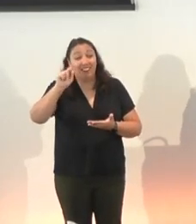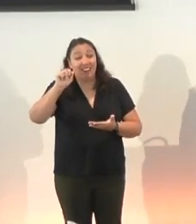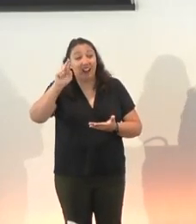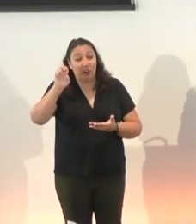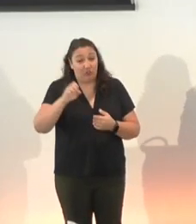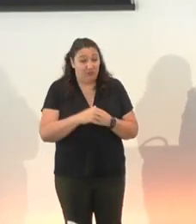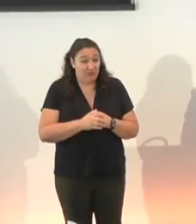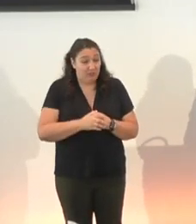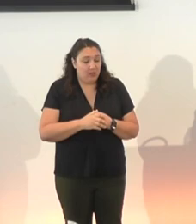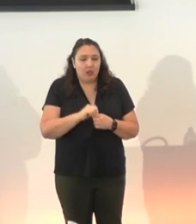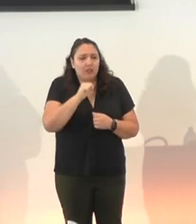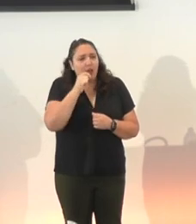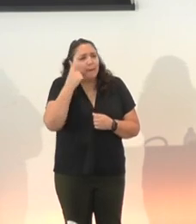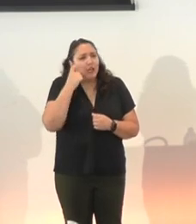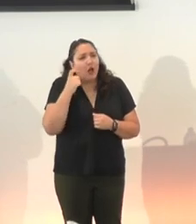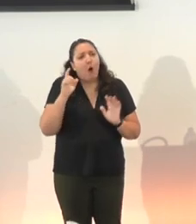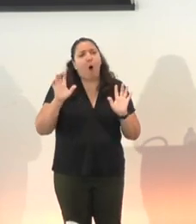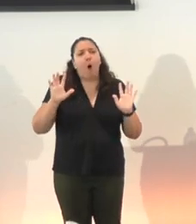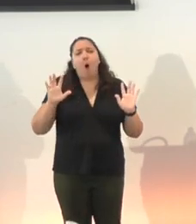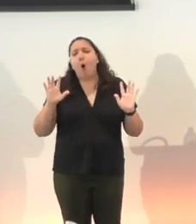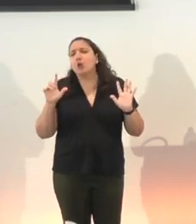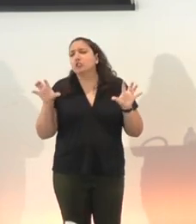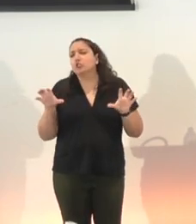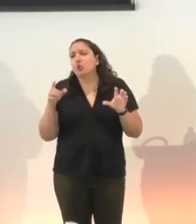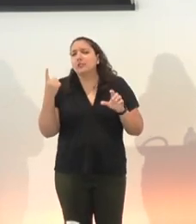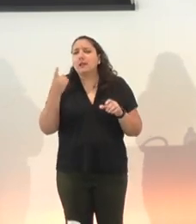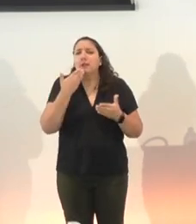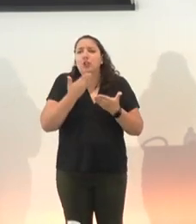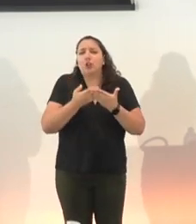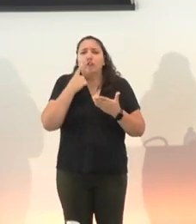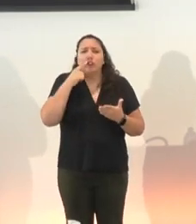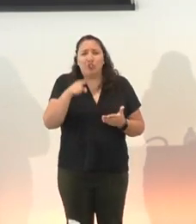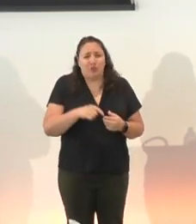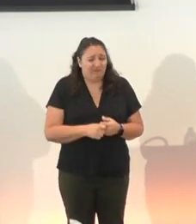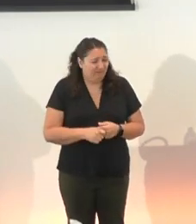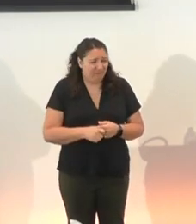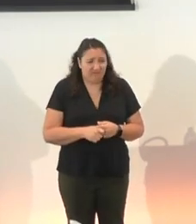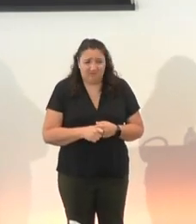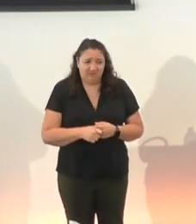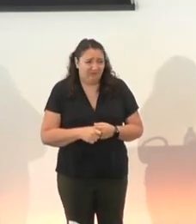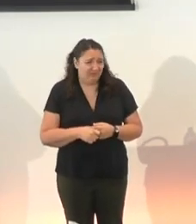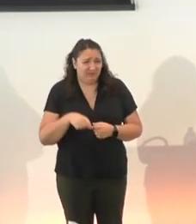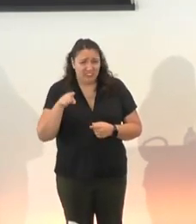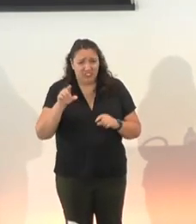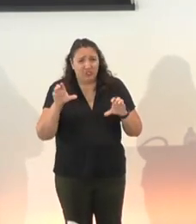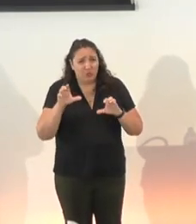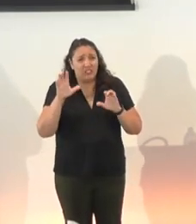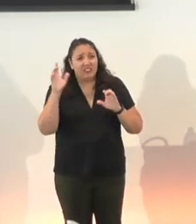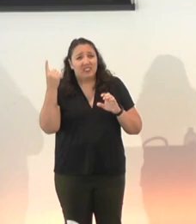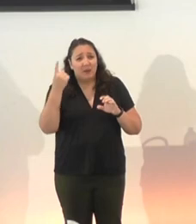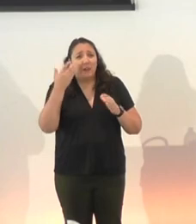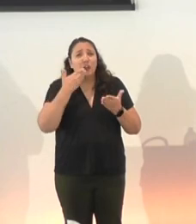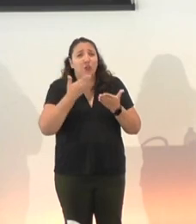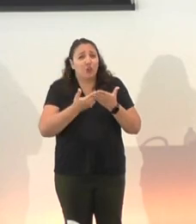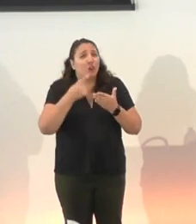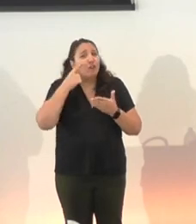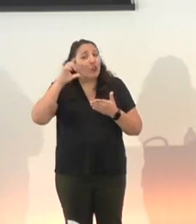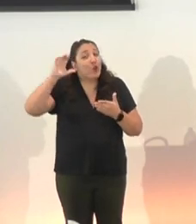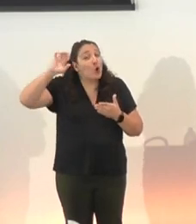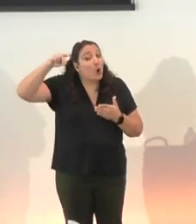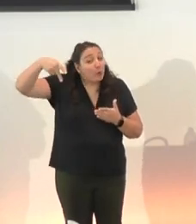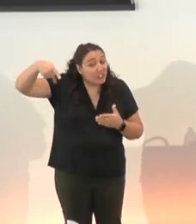she is doing something great for you. She is doing something great for the Corporation. There might